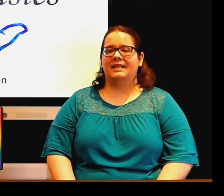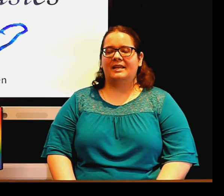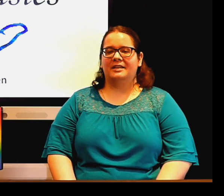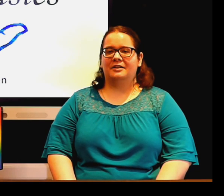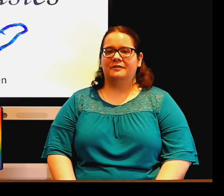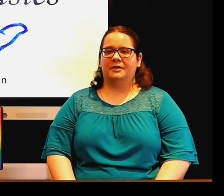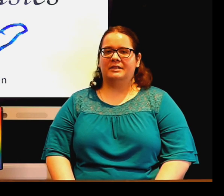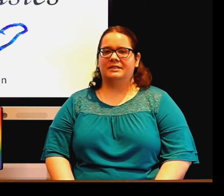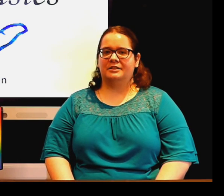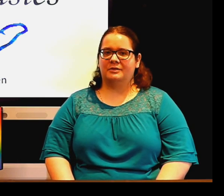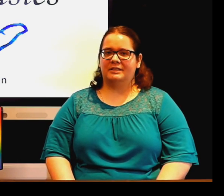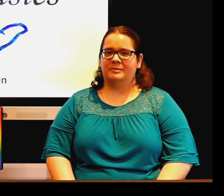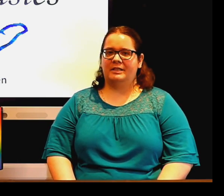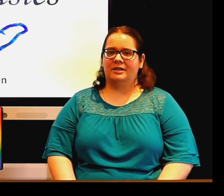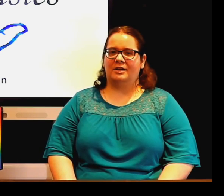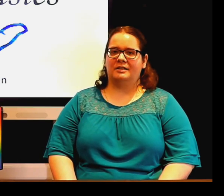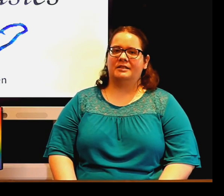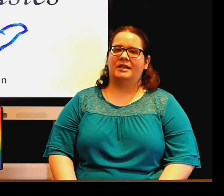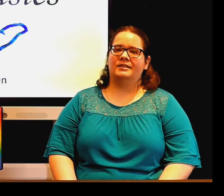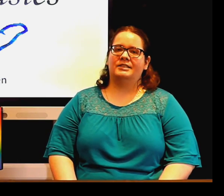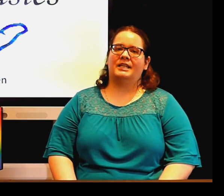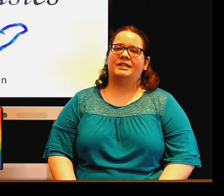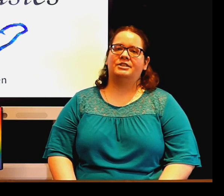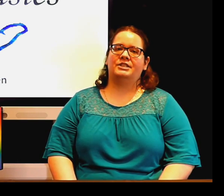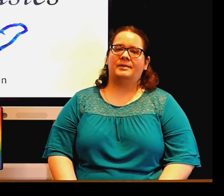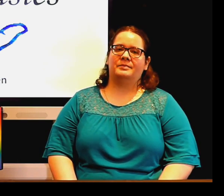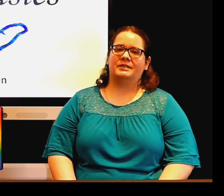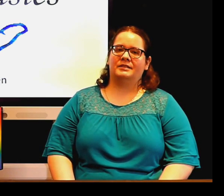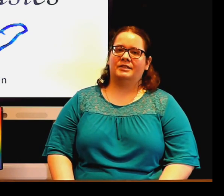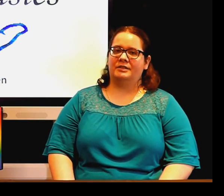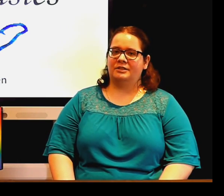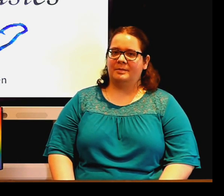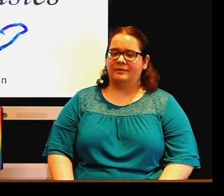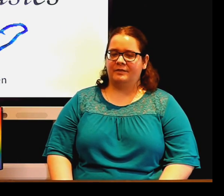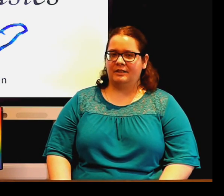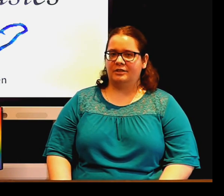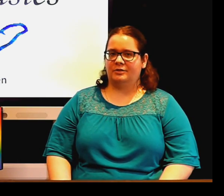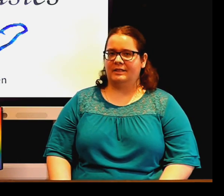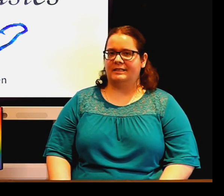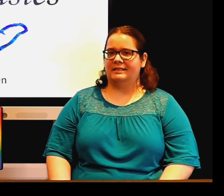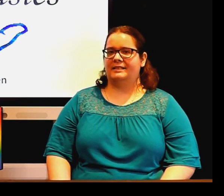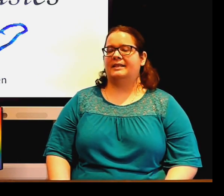our focus is going to be on colors and shapes. So this should be a fairly short lesson today.